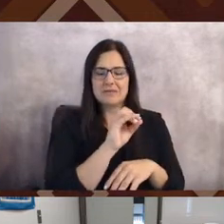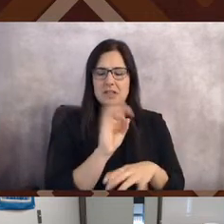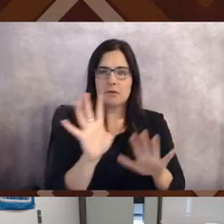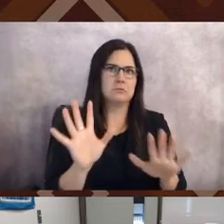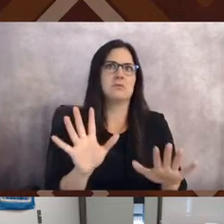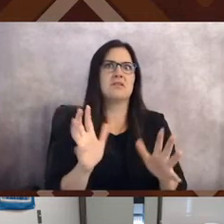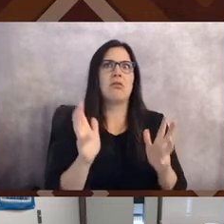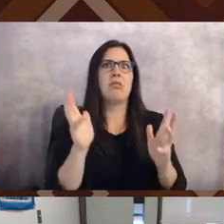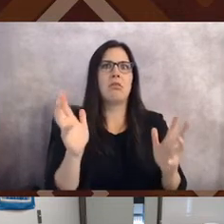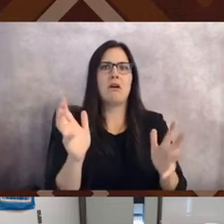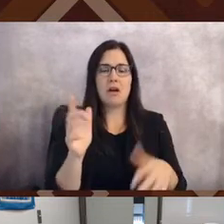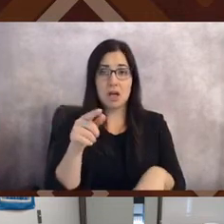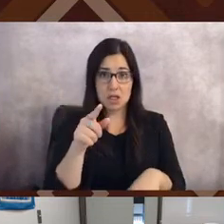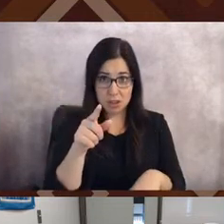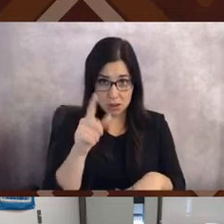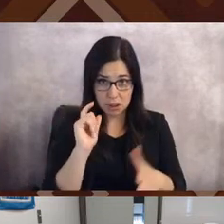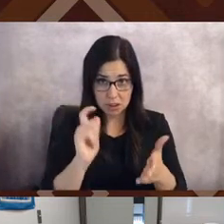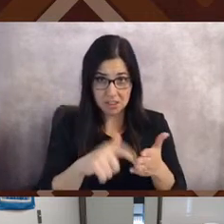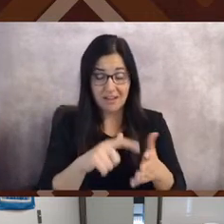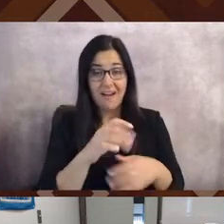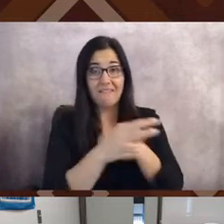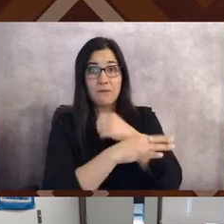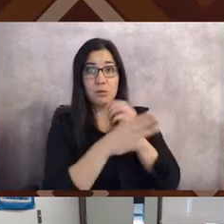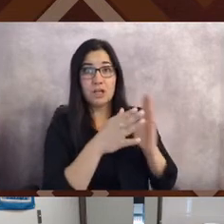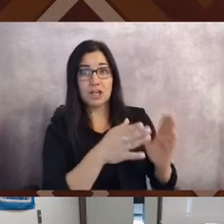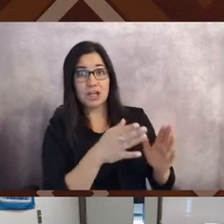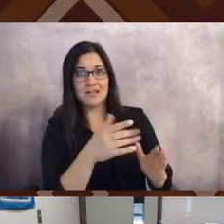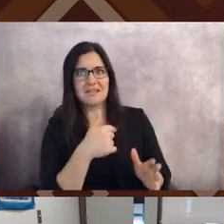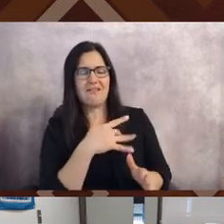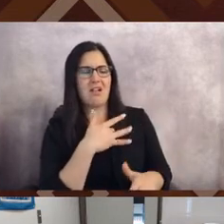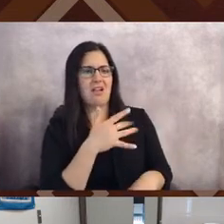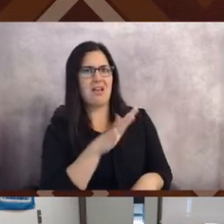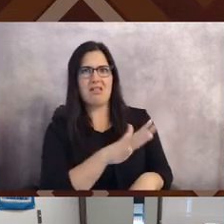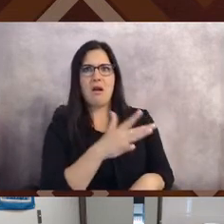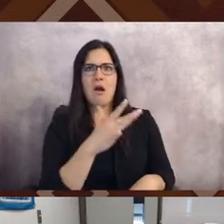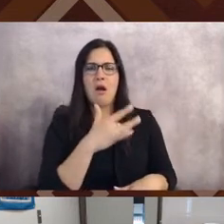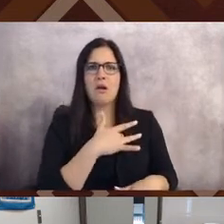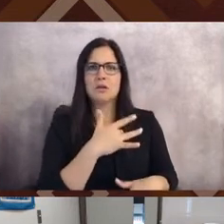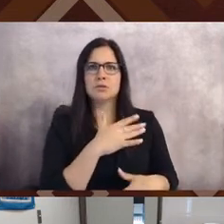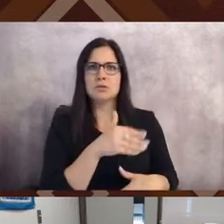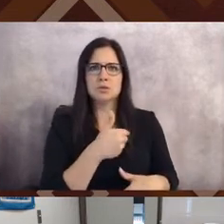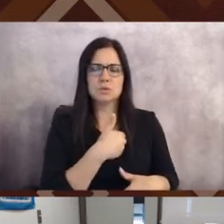for these burners that they put their heart and soul into it and it's really damage.